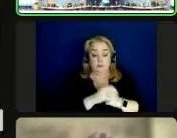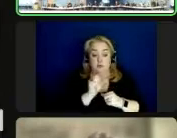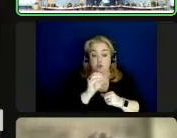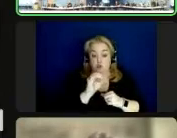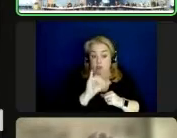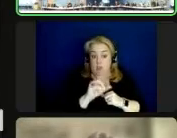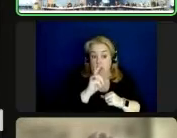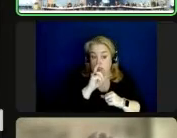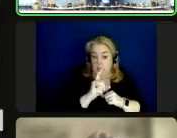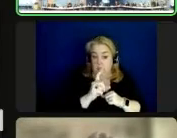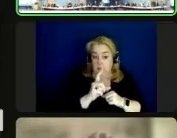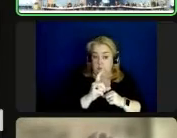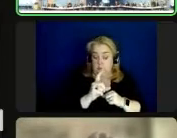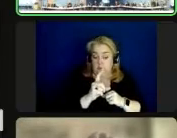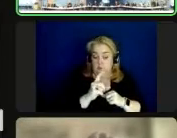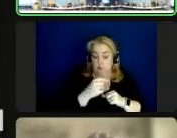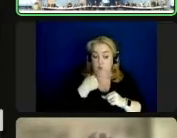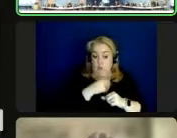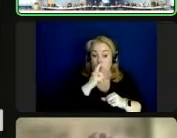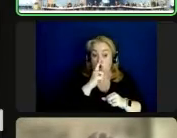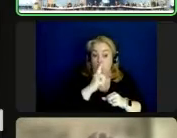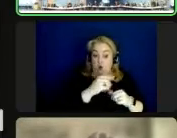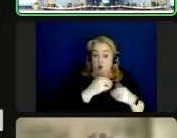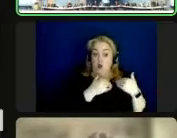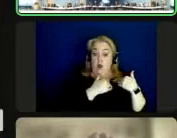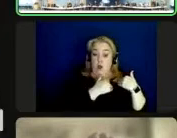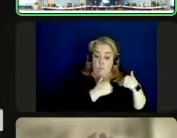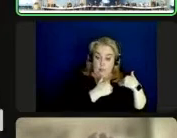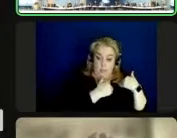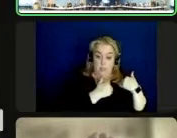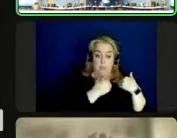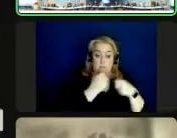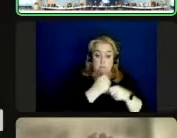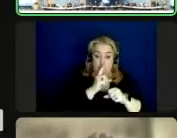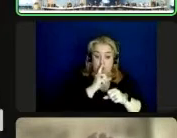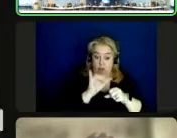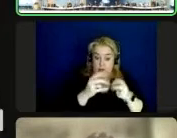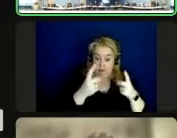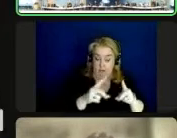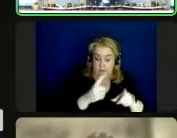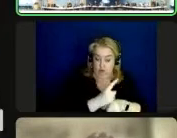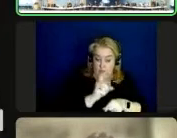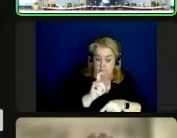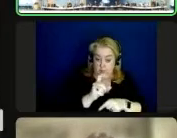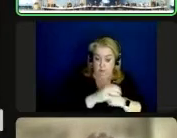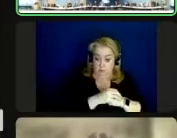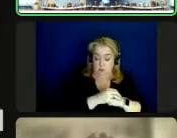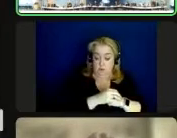DONE ESPECIALLY IN YOUR OFFICE CORRECT.